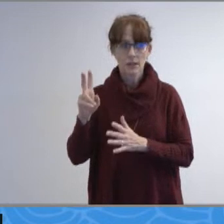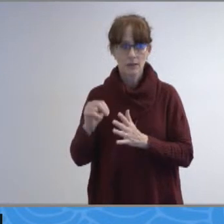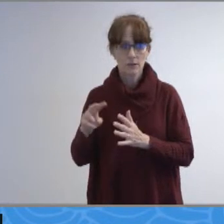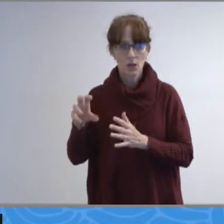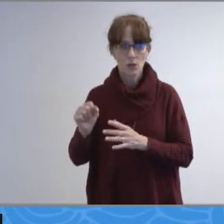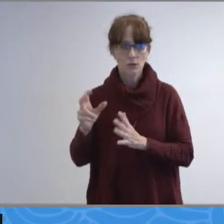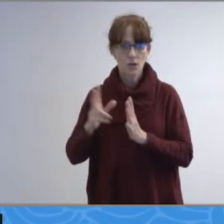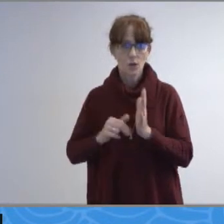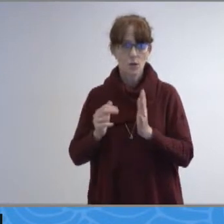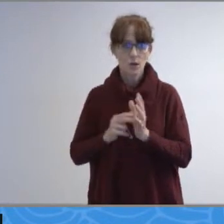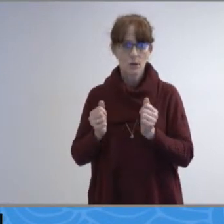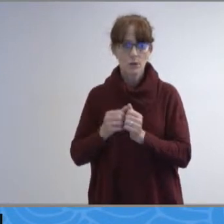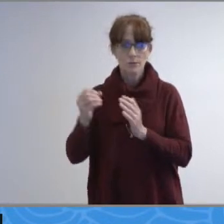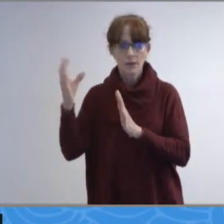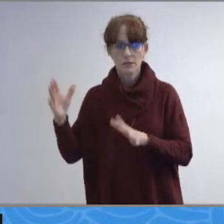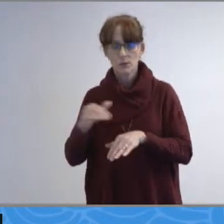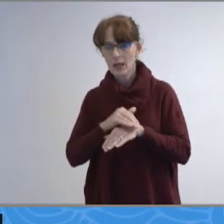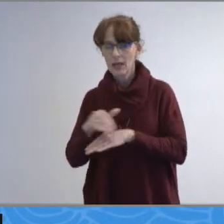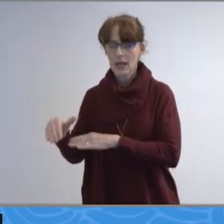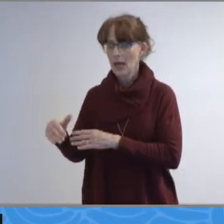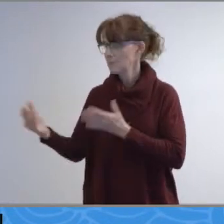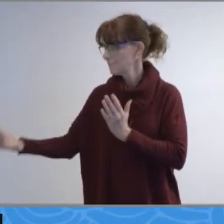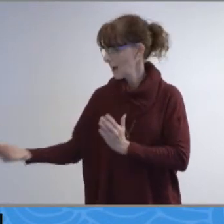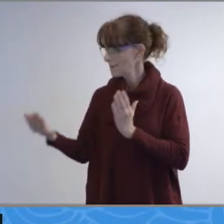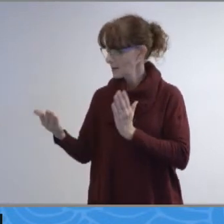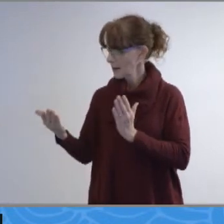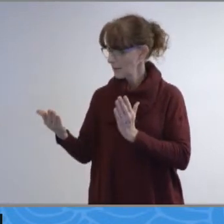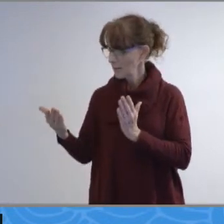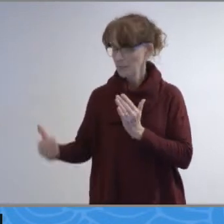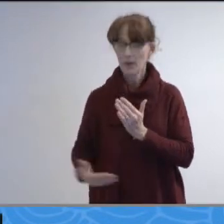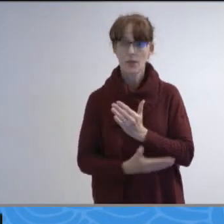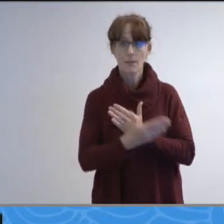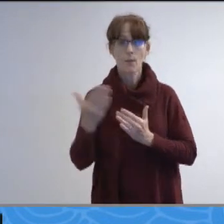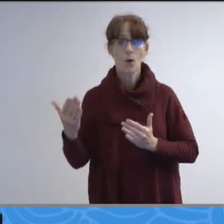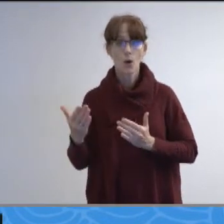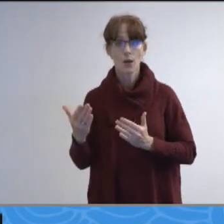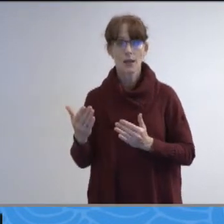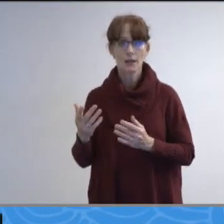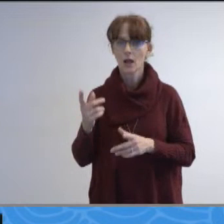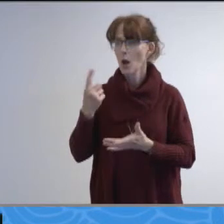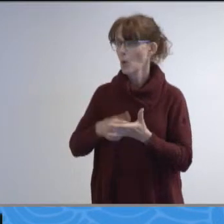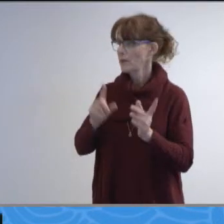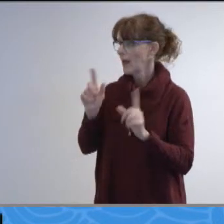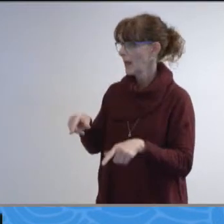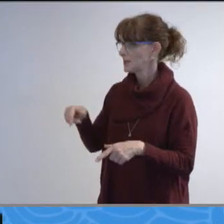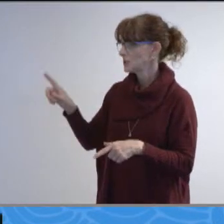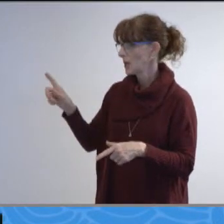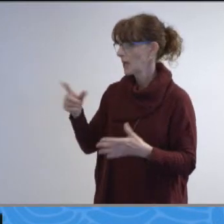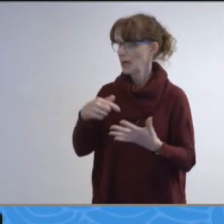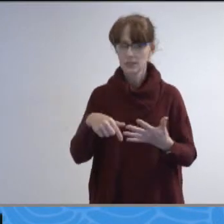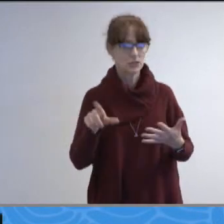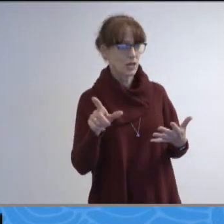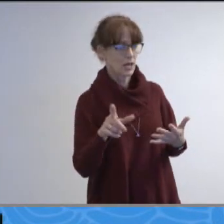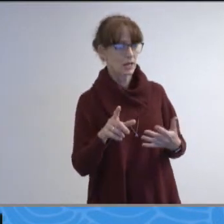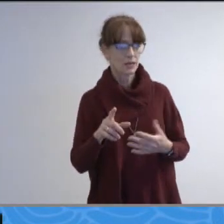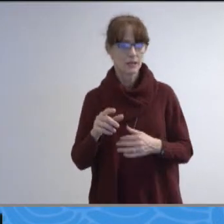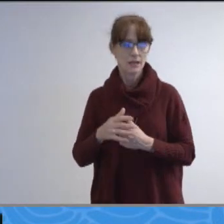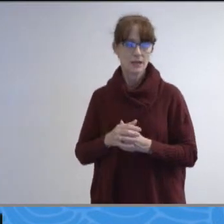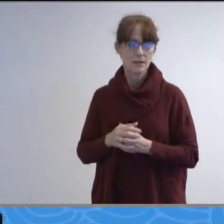through it with my student at night. So in the morning, like we've been doing, and what's the answer, mom, check this at the very last minute.